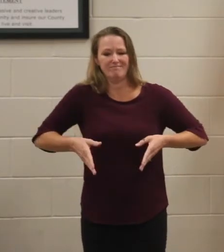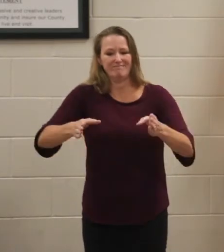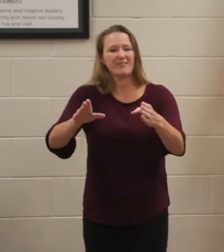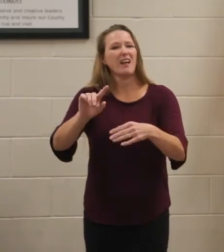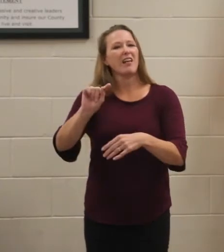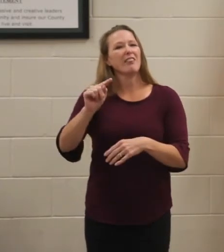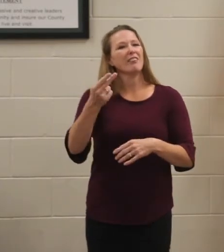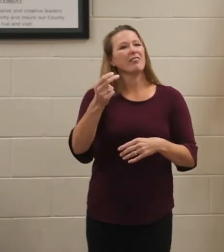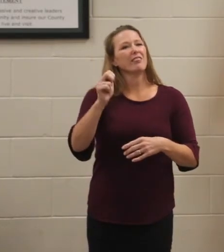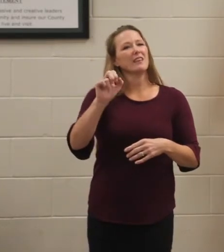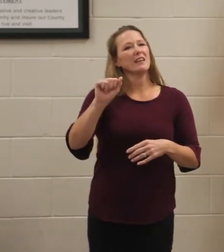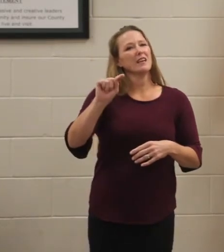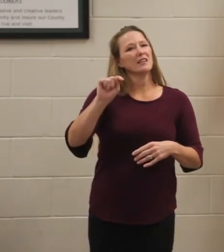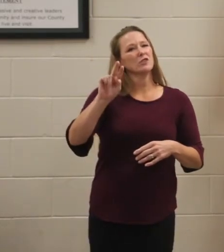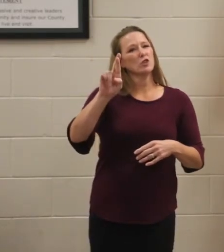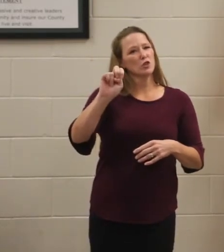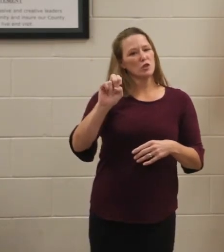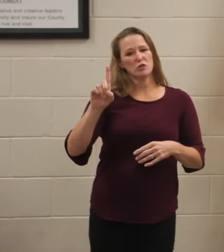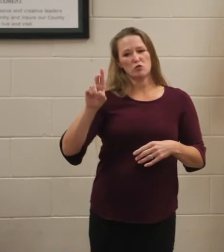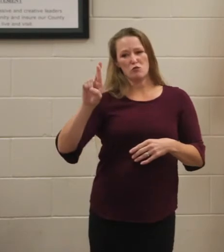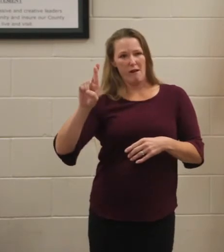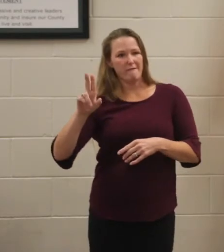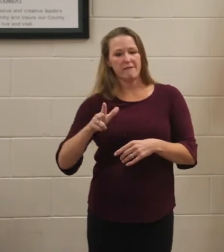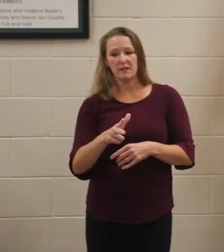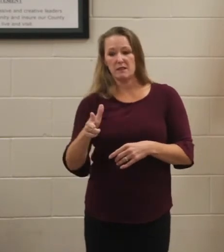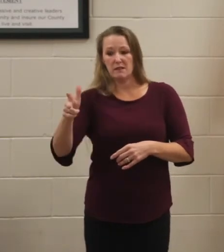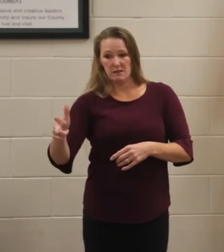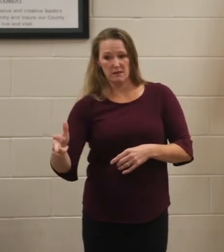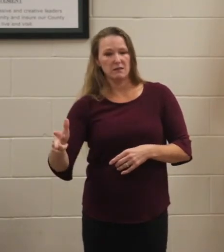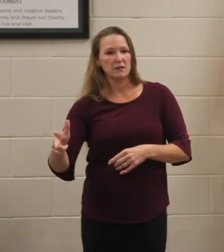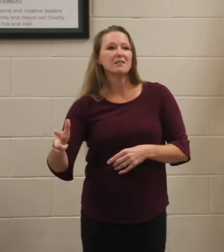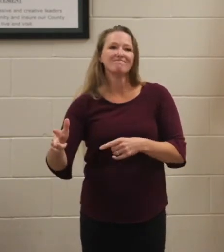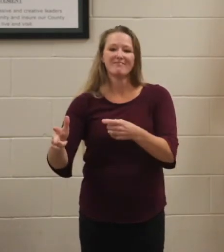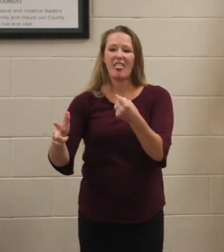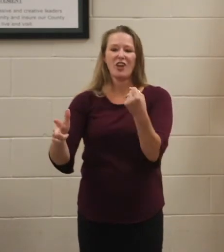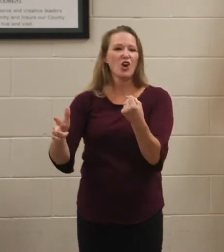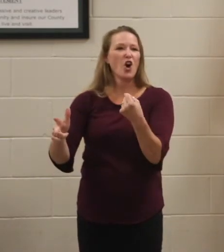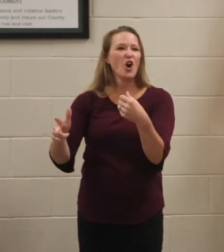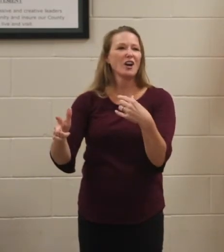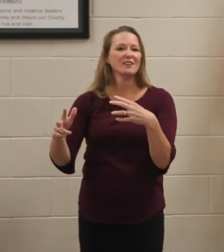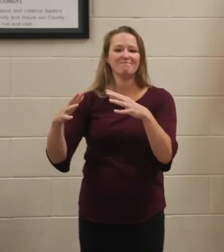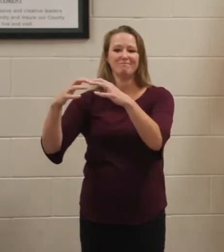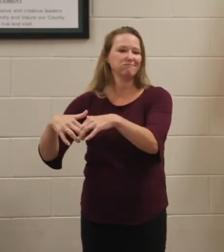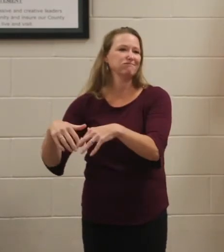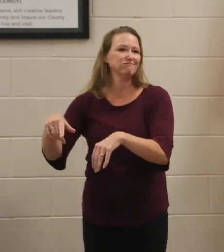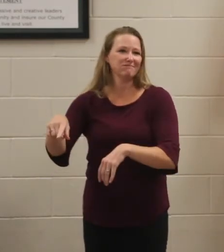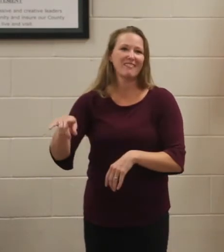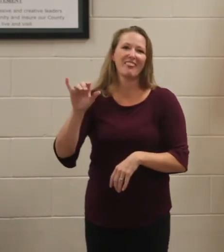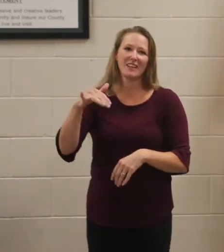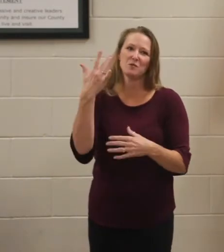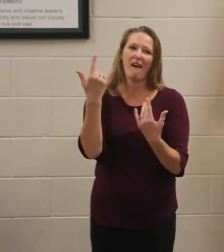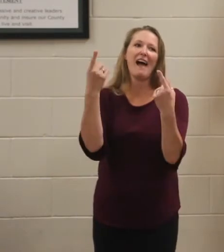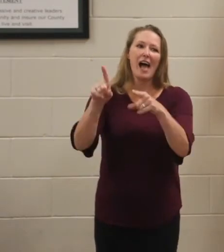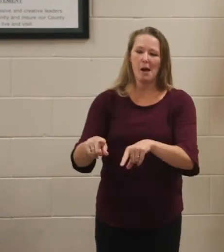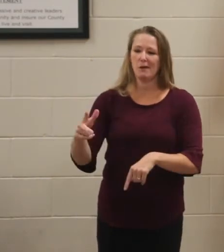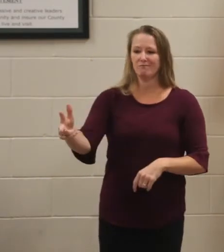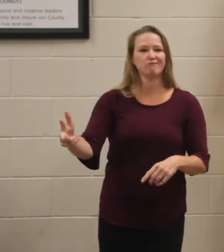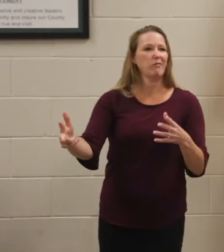We did confirm that the vehicle was in fact disabled and that's why it was pulled over there to begin with, and it was not drivable.